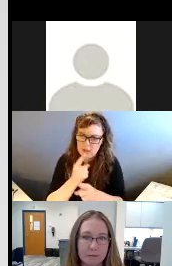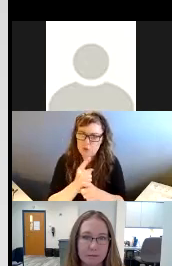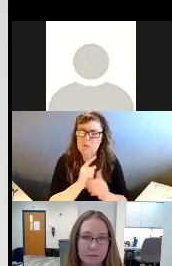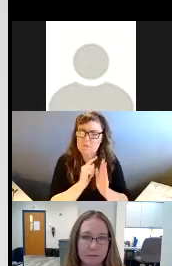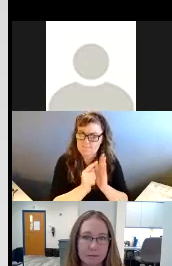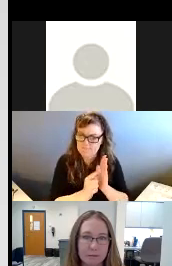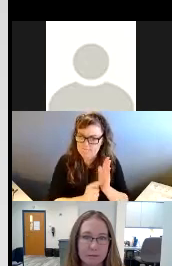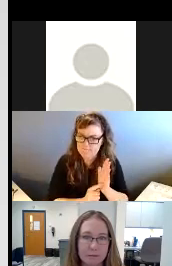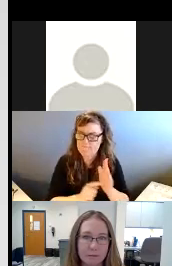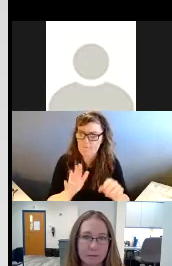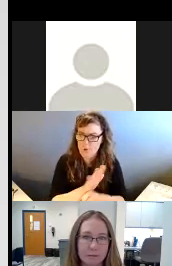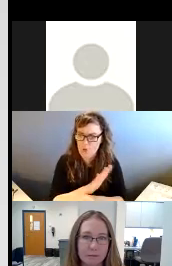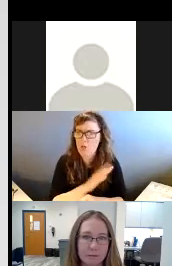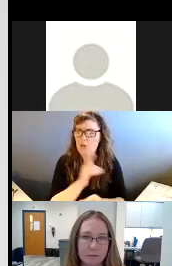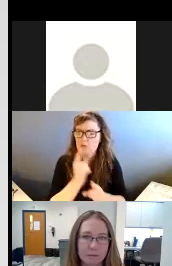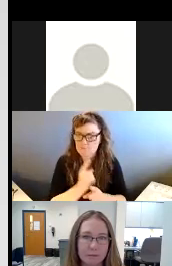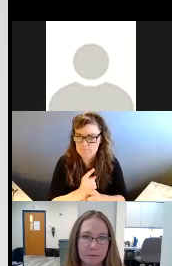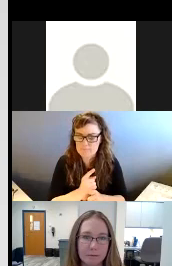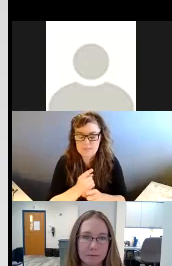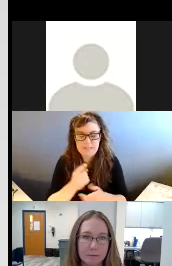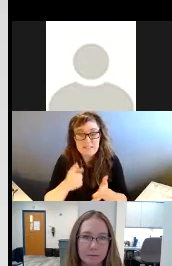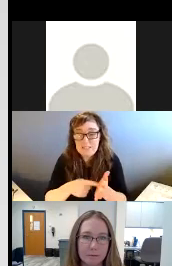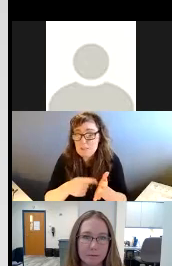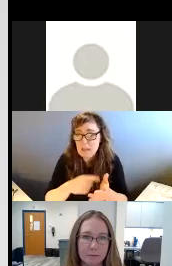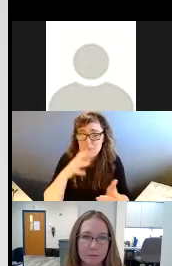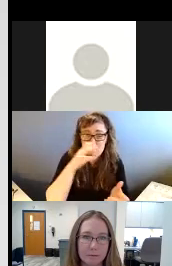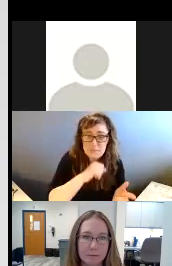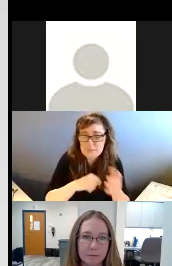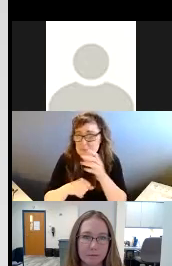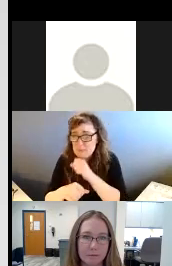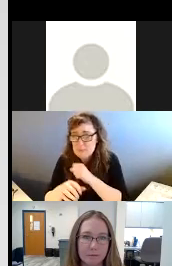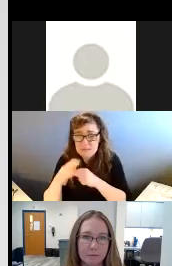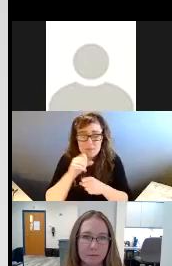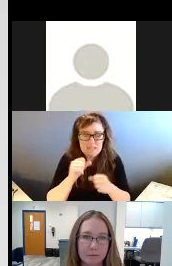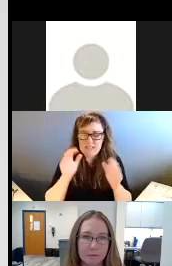PICTURES AND MEASUREMENTS WERE MISSING, AND IT BECAME A LONGER PROCESS OF GATHERING INFORMATION AND